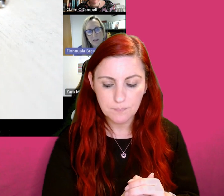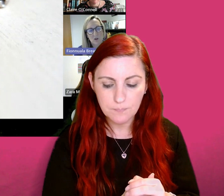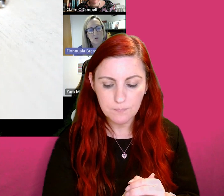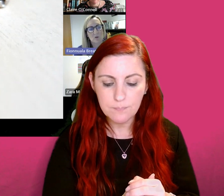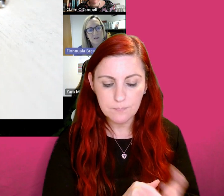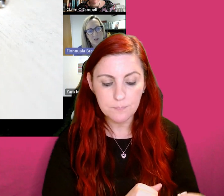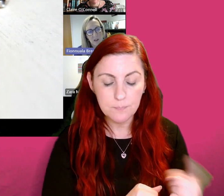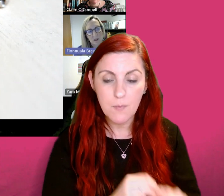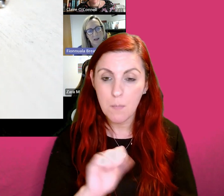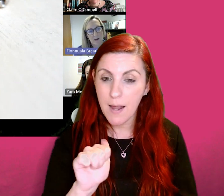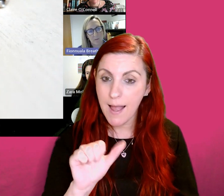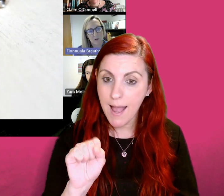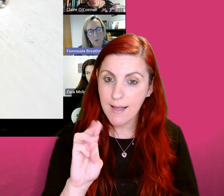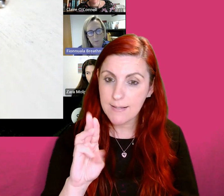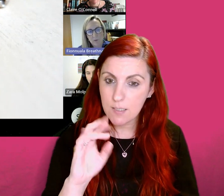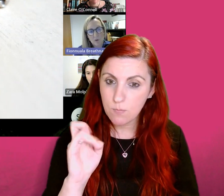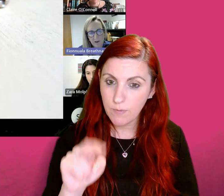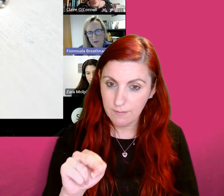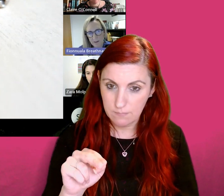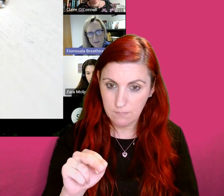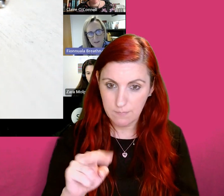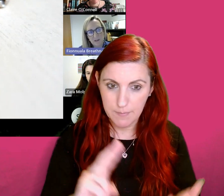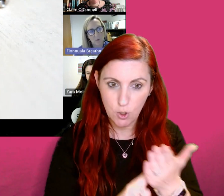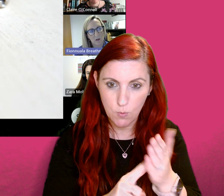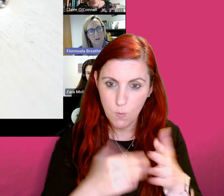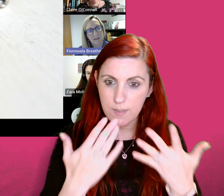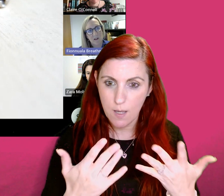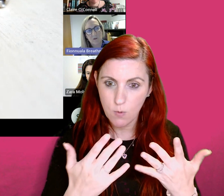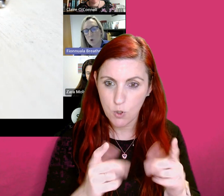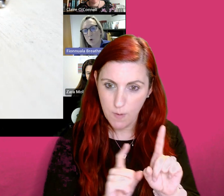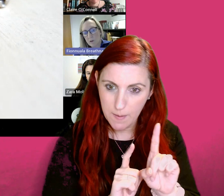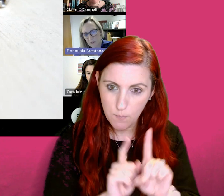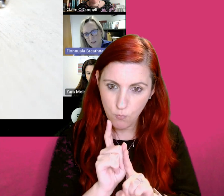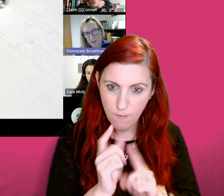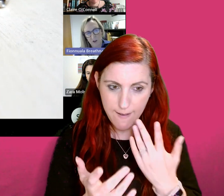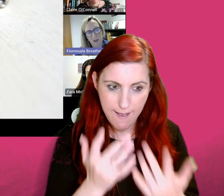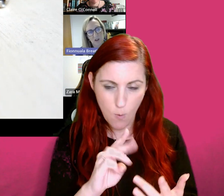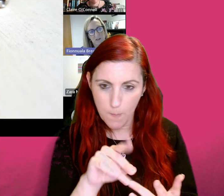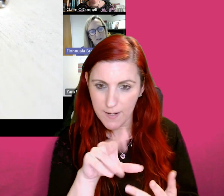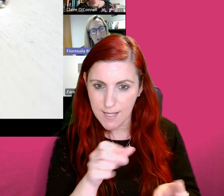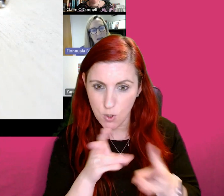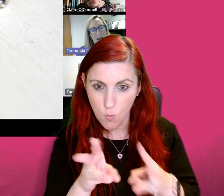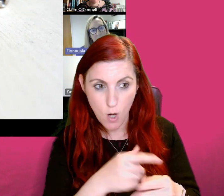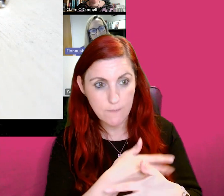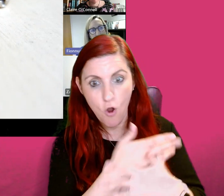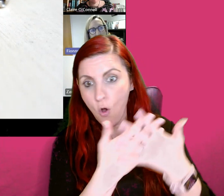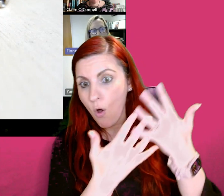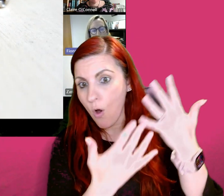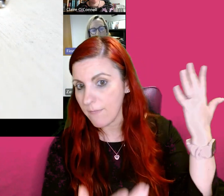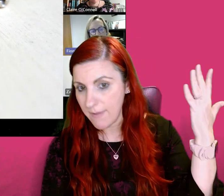being used um to improve how the placenta works for all of these conditions um in a very quite